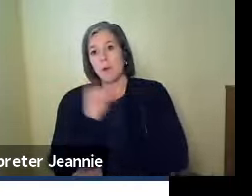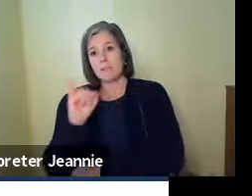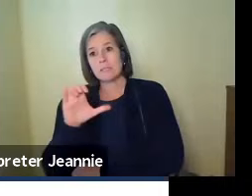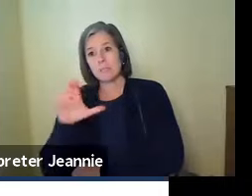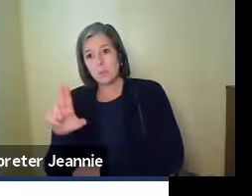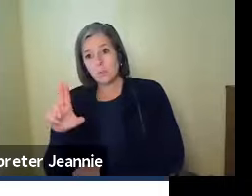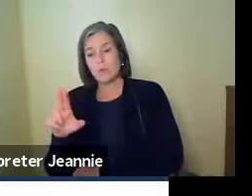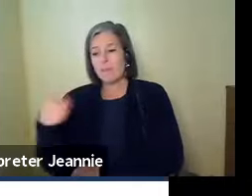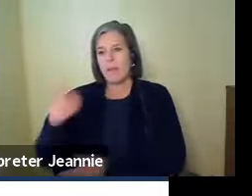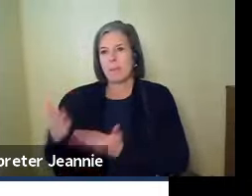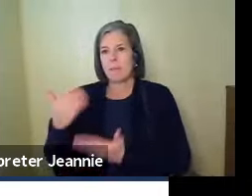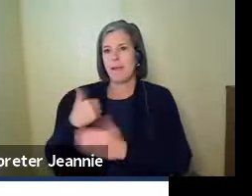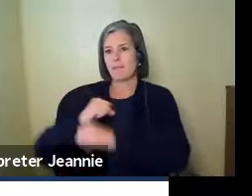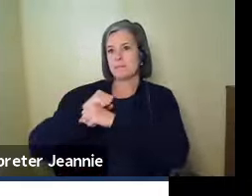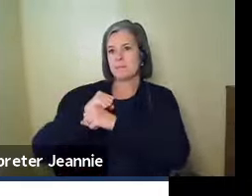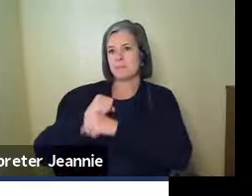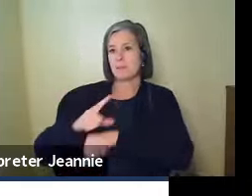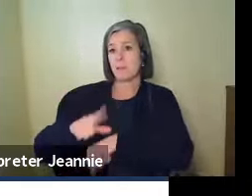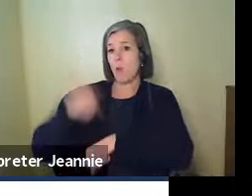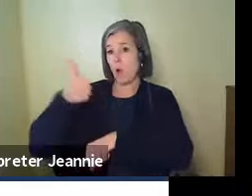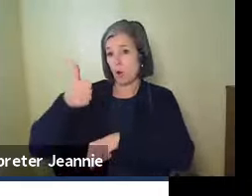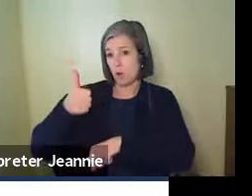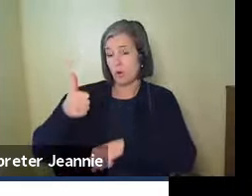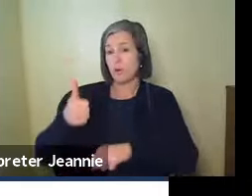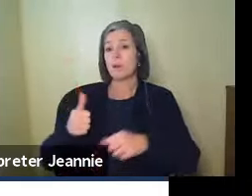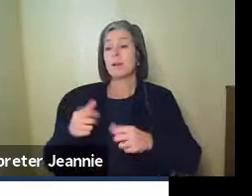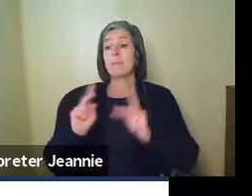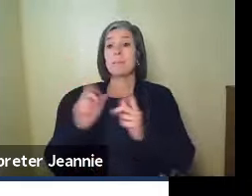have immunity that lasts a little longer. People who are asymptomatic or have very